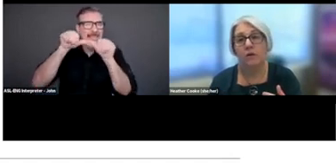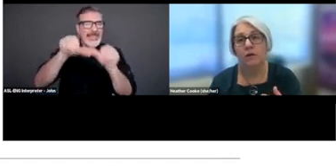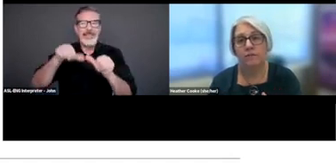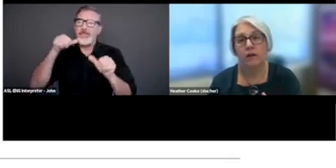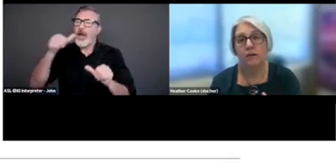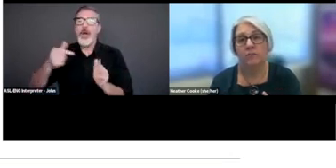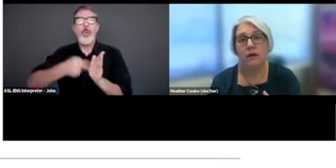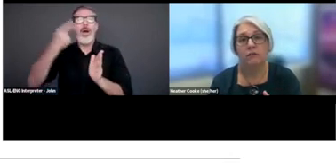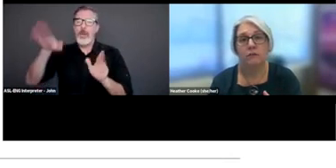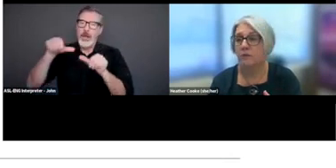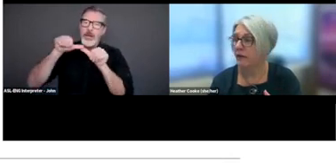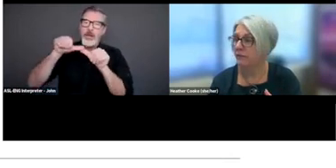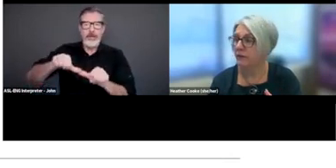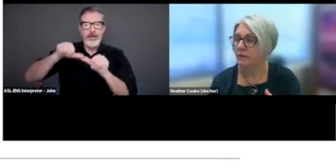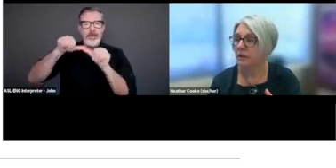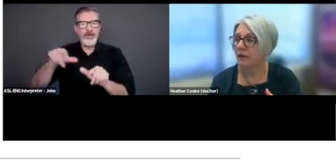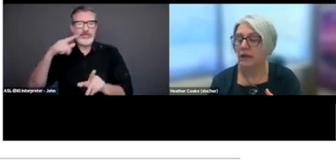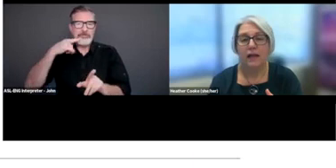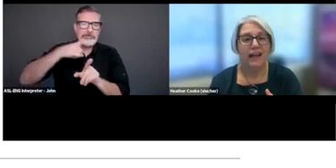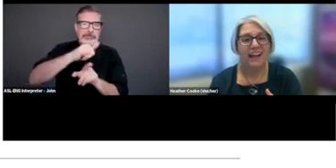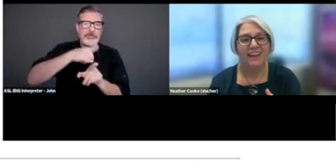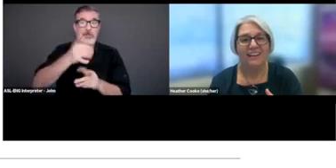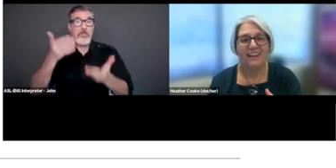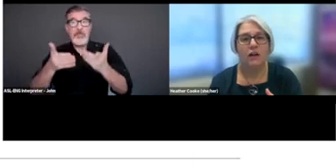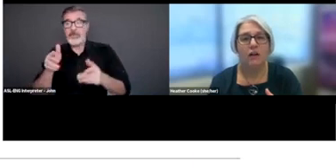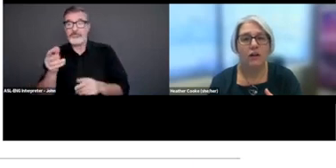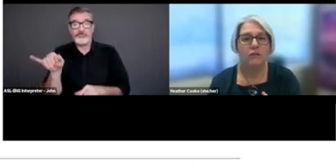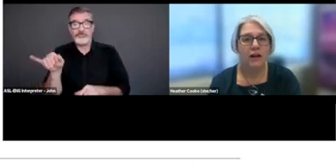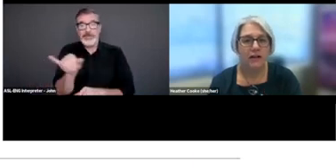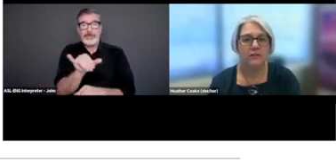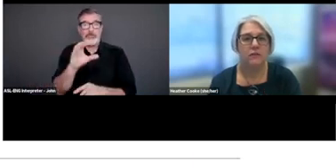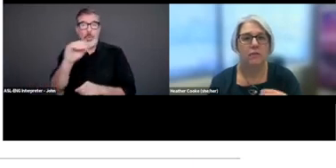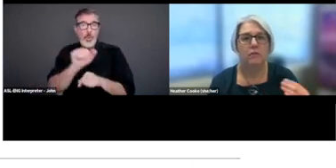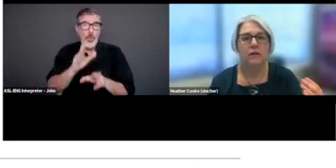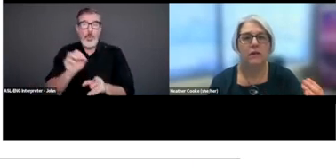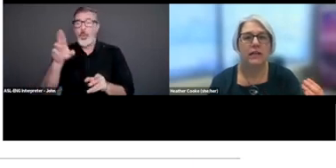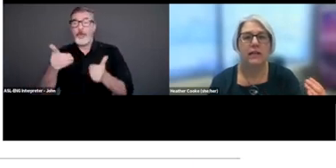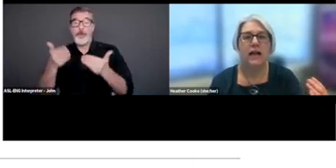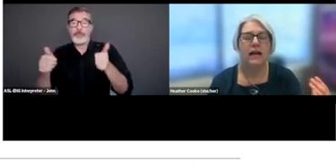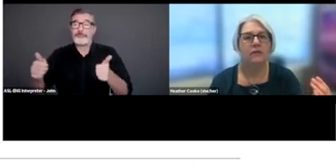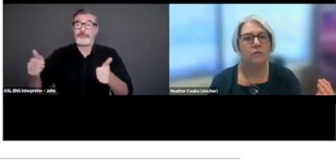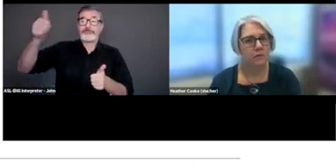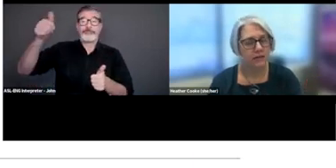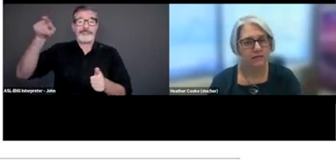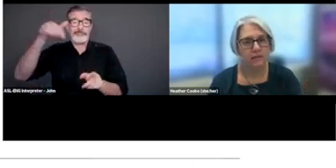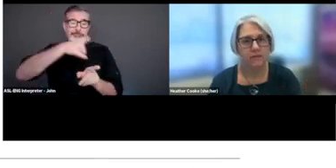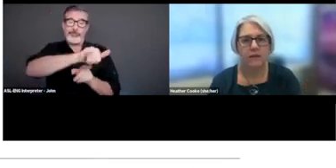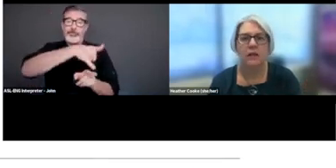coworker or from a supervisor. And in contrast, when we're looking at workplace incivility,